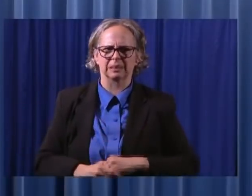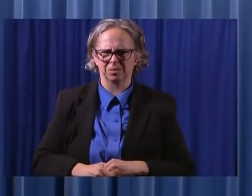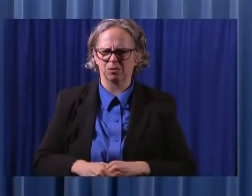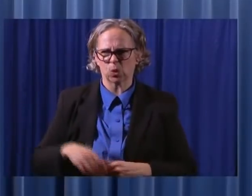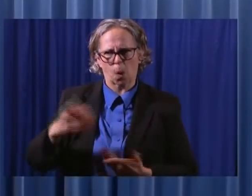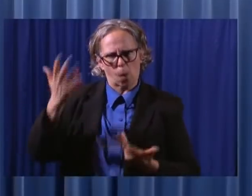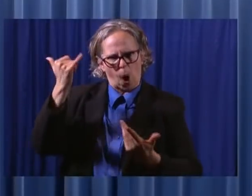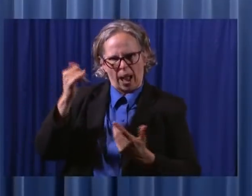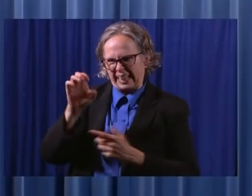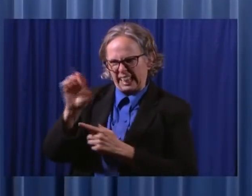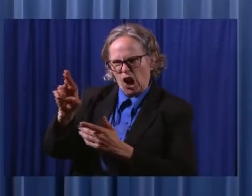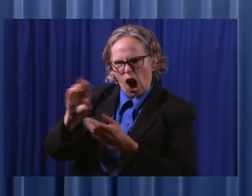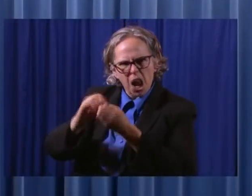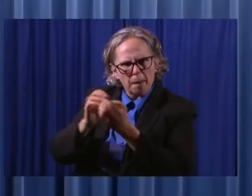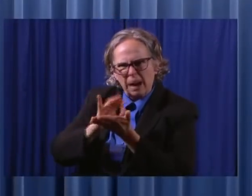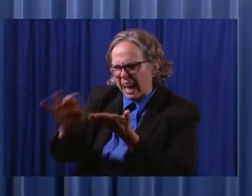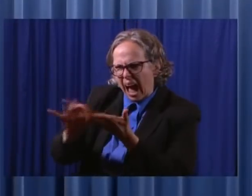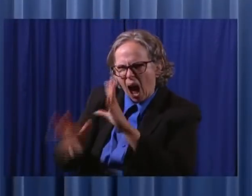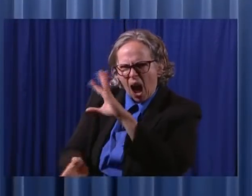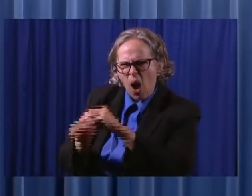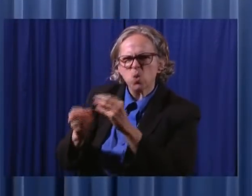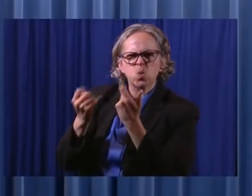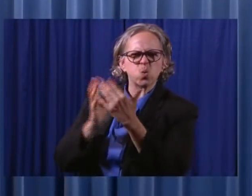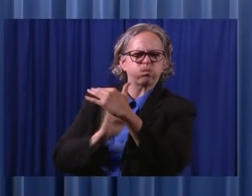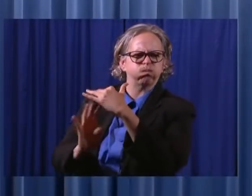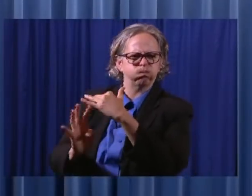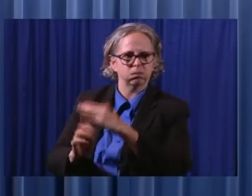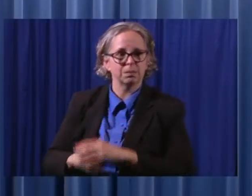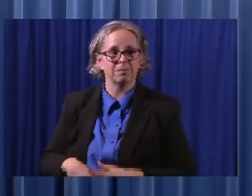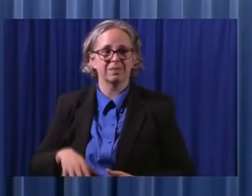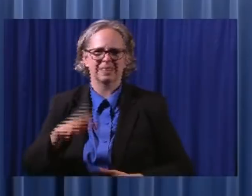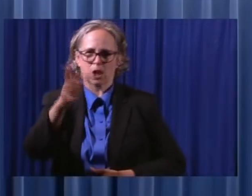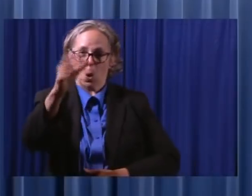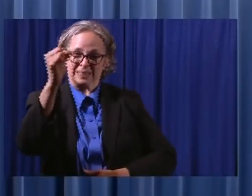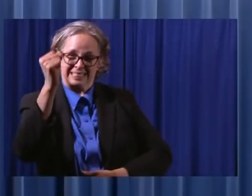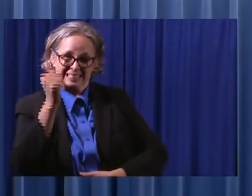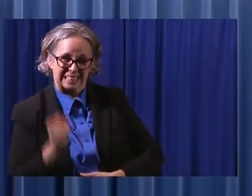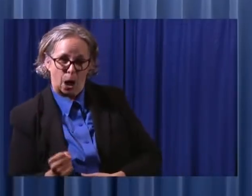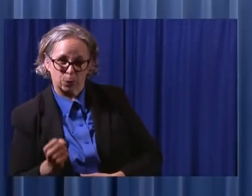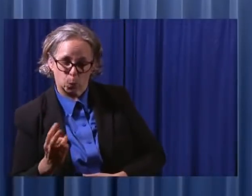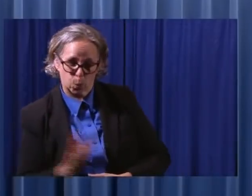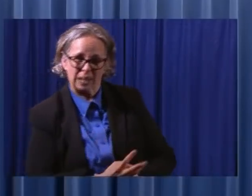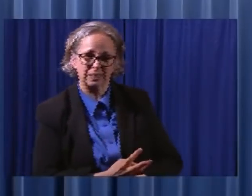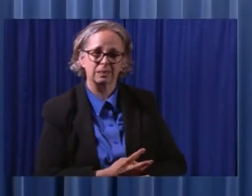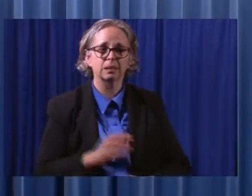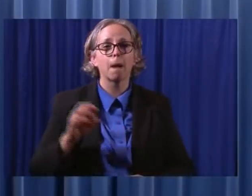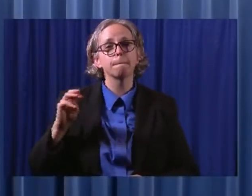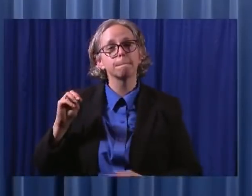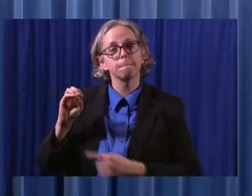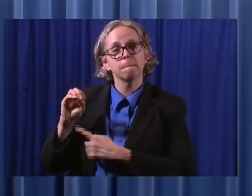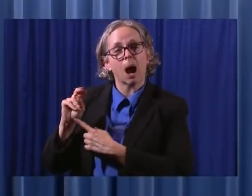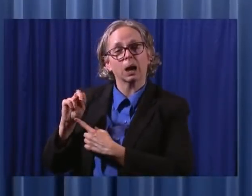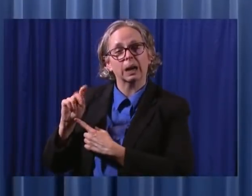THE AVERAGE NUMBER OF CASES PER DAY ARE UP AND WHEN DOUBLING IN RECENT WEEKS, THE ER VISITS ARE UP AND OUTPATIENT VISITS ARE